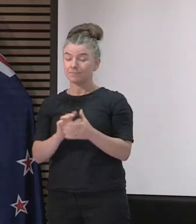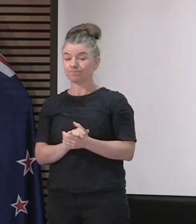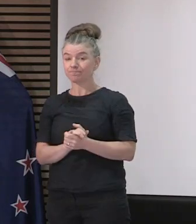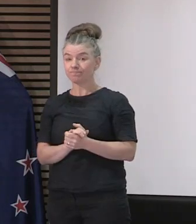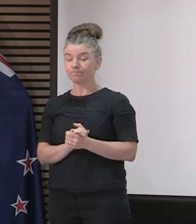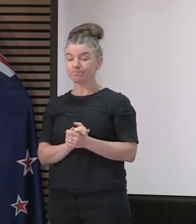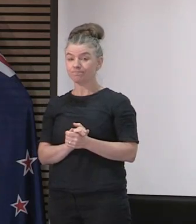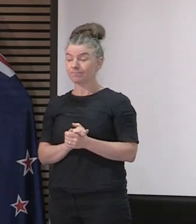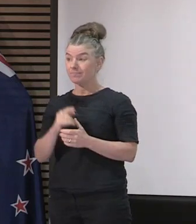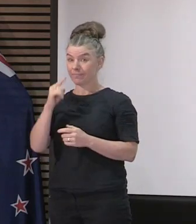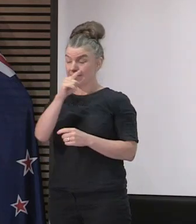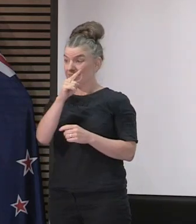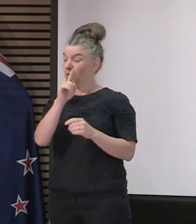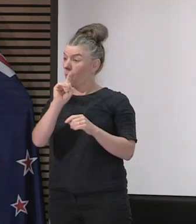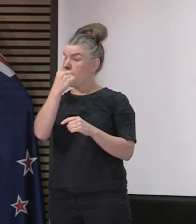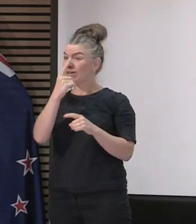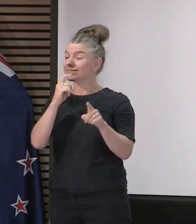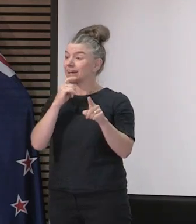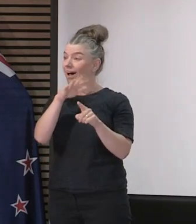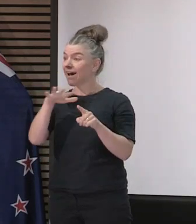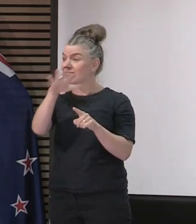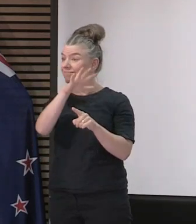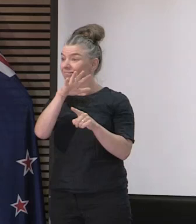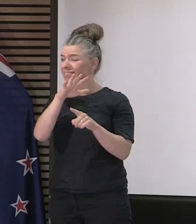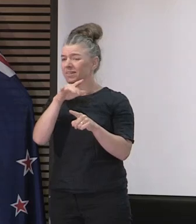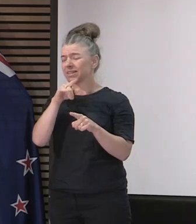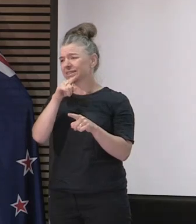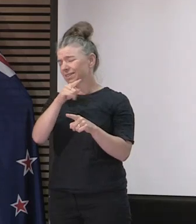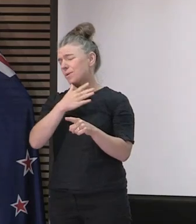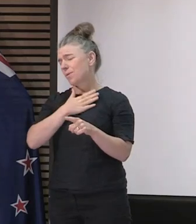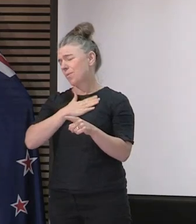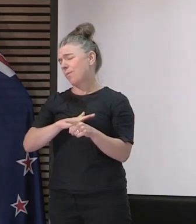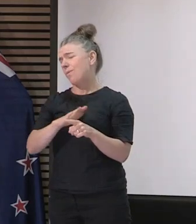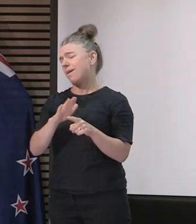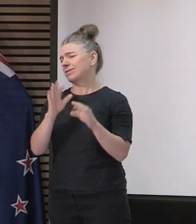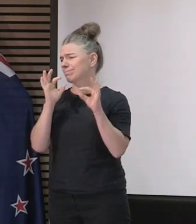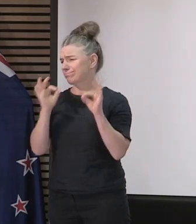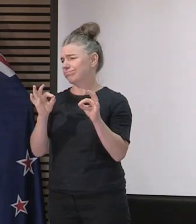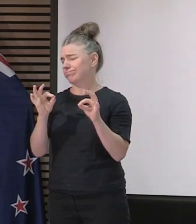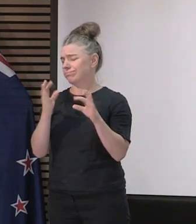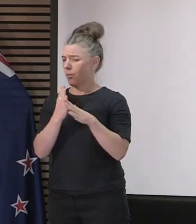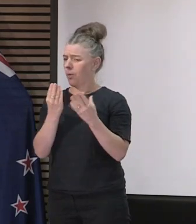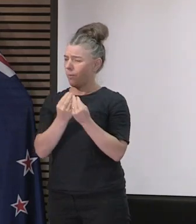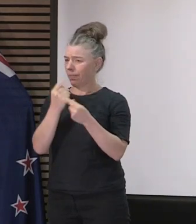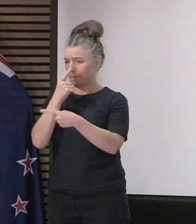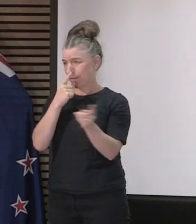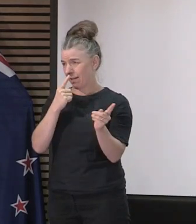the fact that, like us, I know the leading the response of